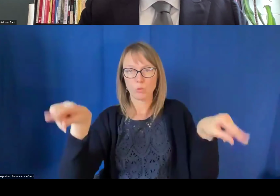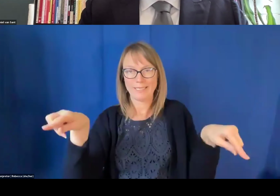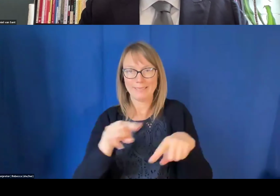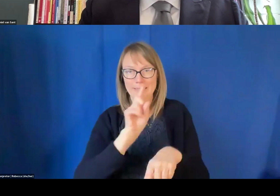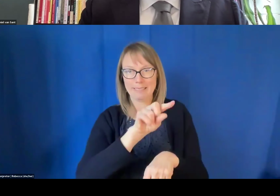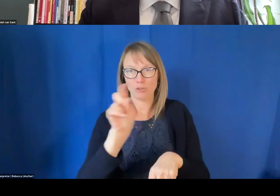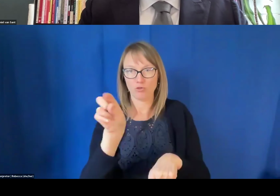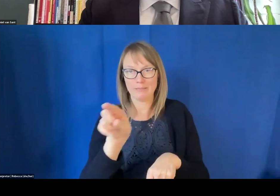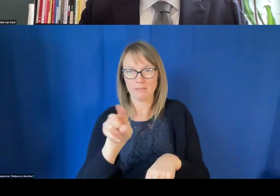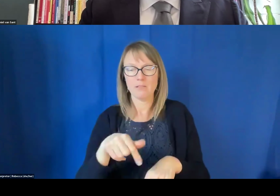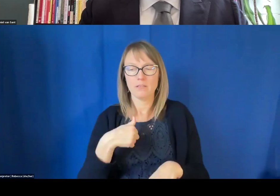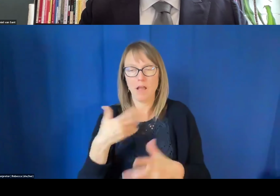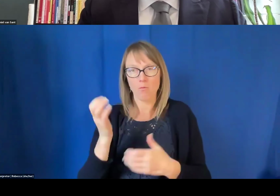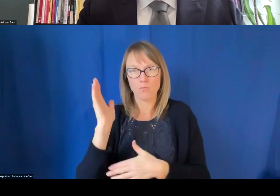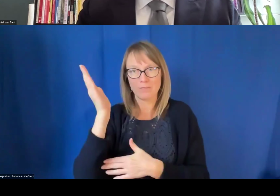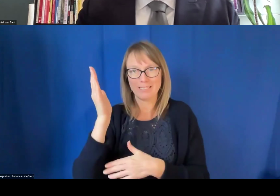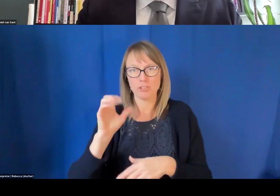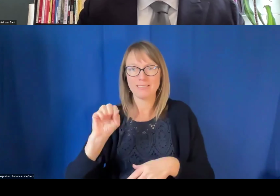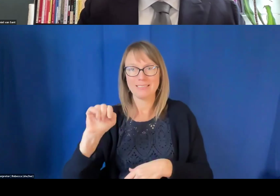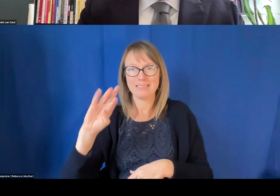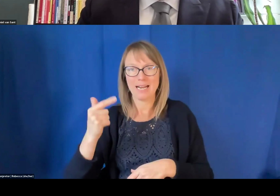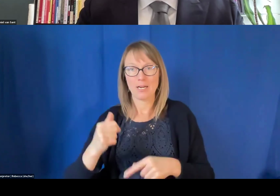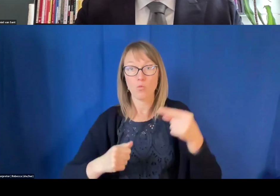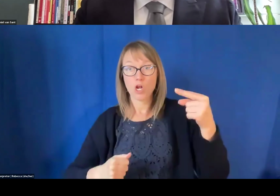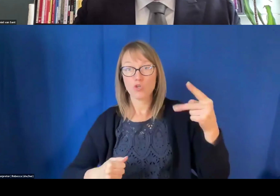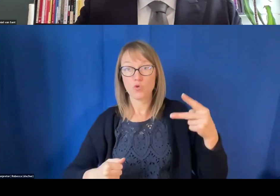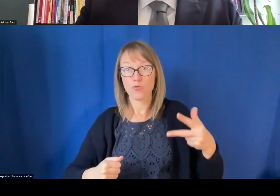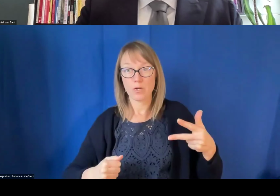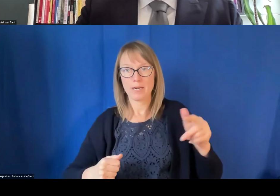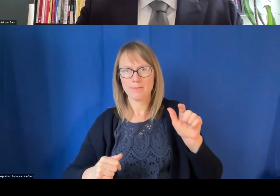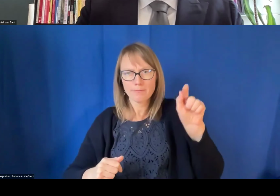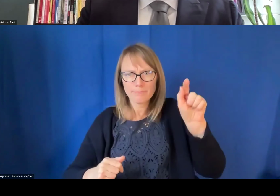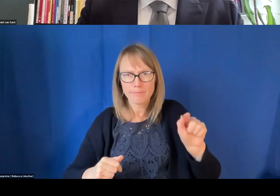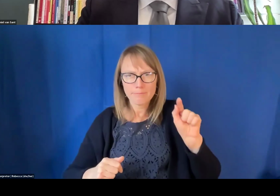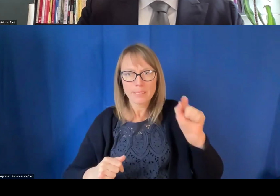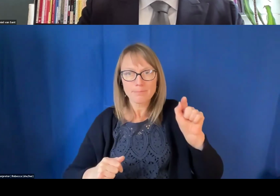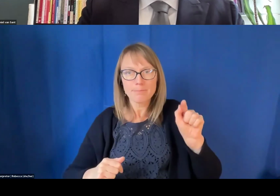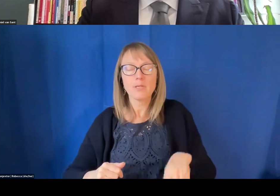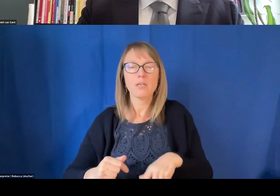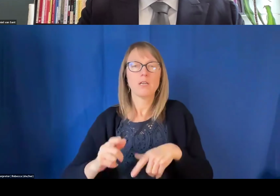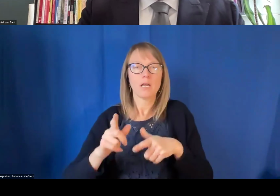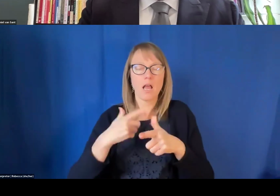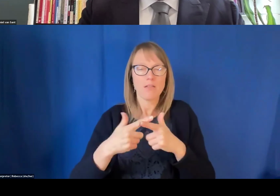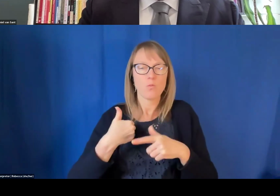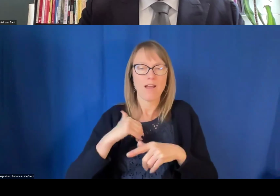I want this presentation setting one, two, or three. And there's presets, that does take a level of time and care